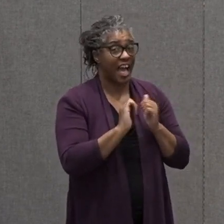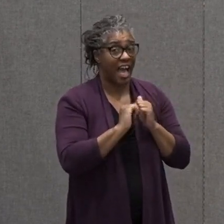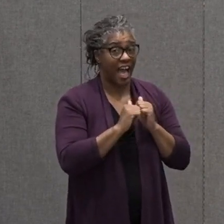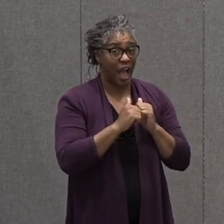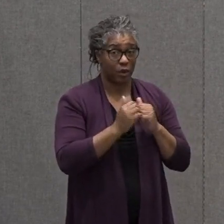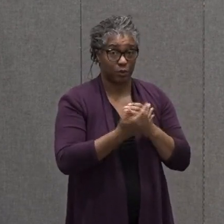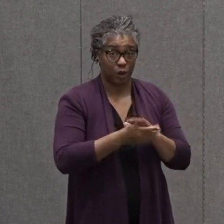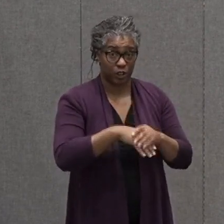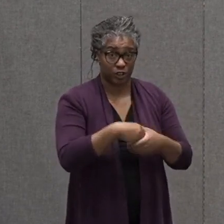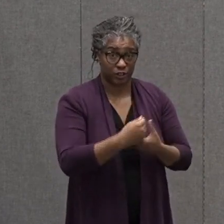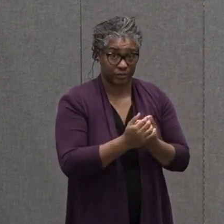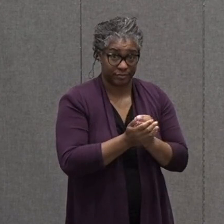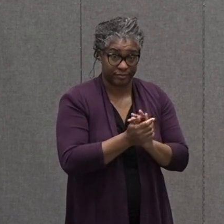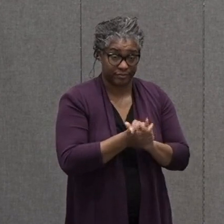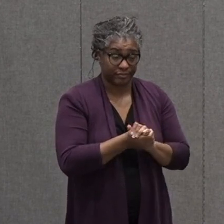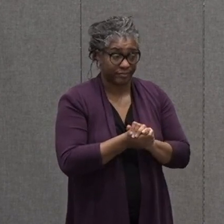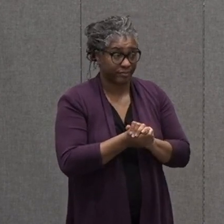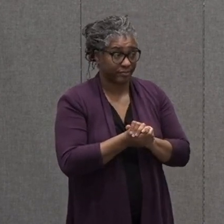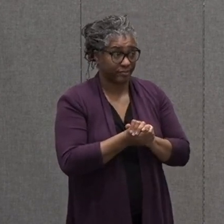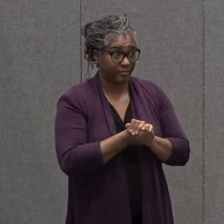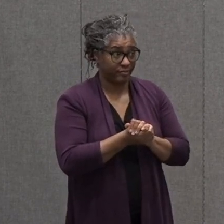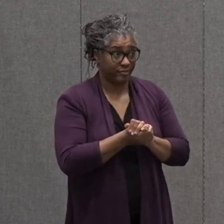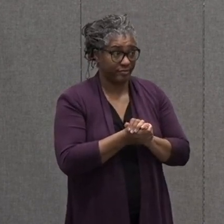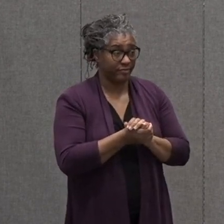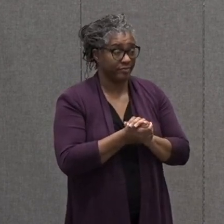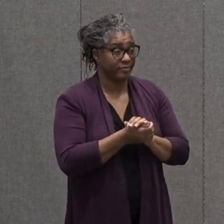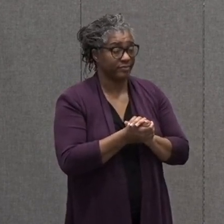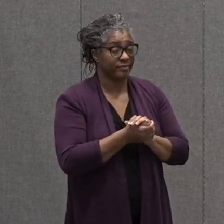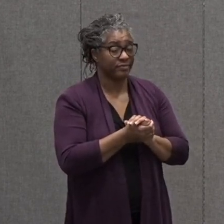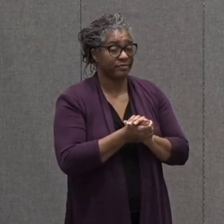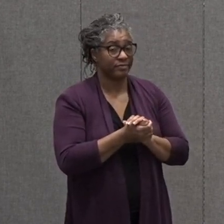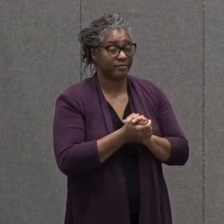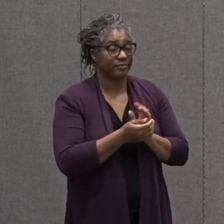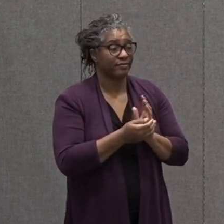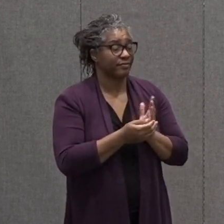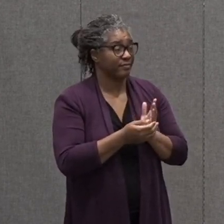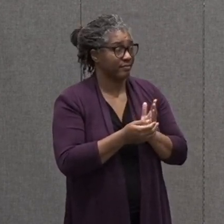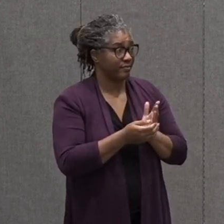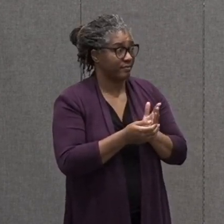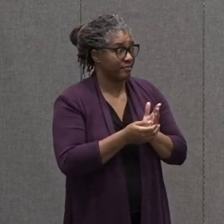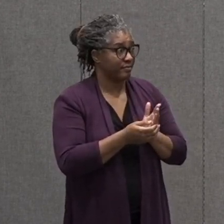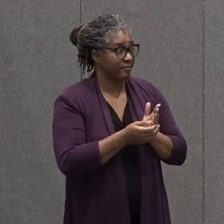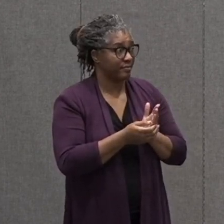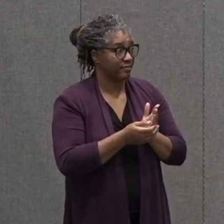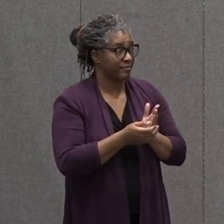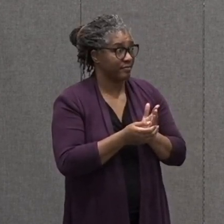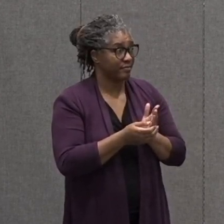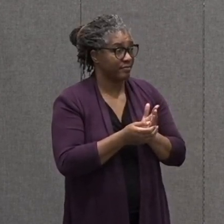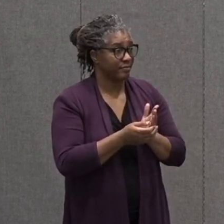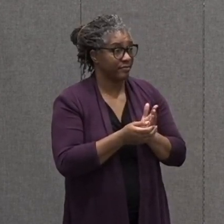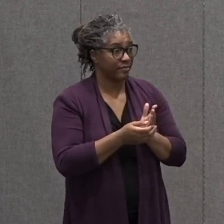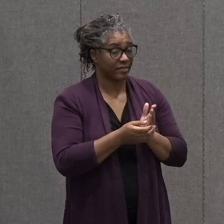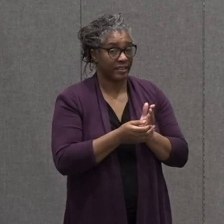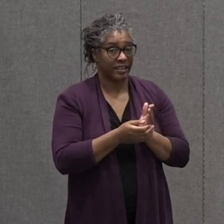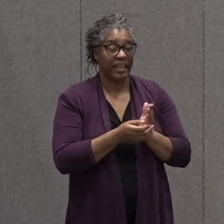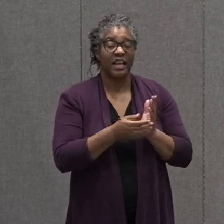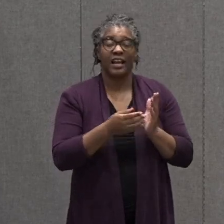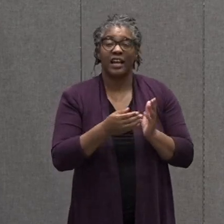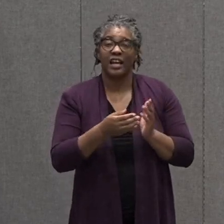This hand washing that we're going to talk about briefly, is what is mentioned in the CDC guidelines online.